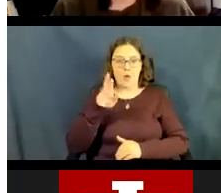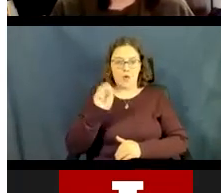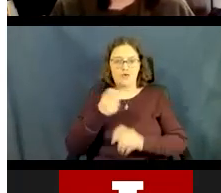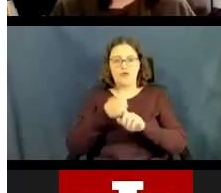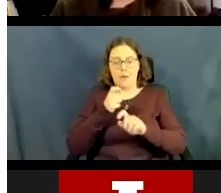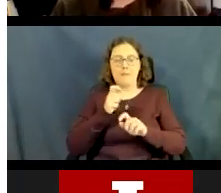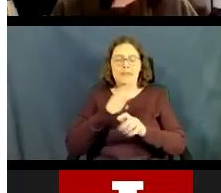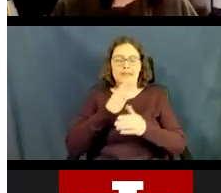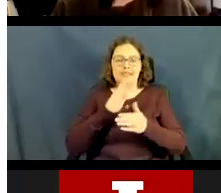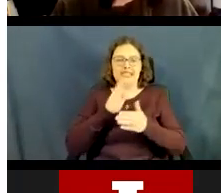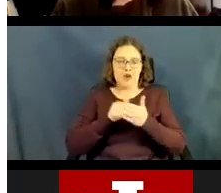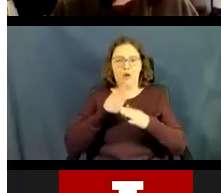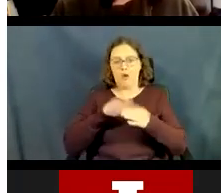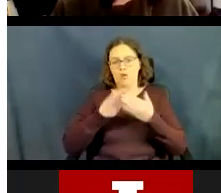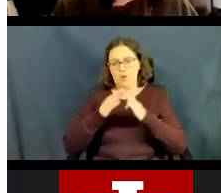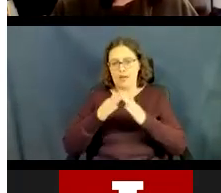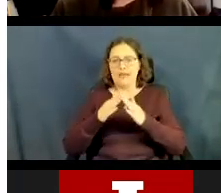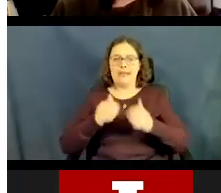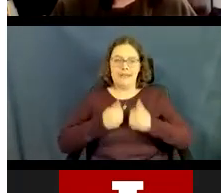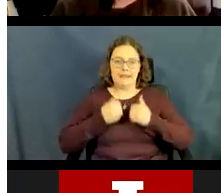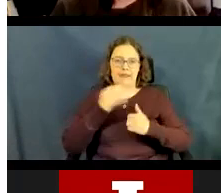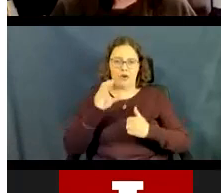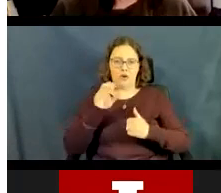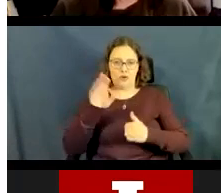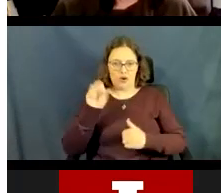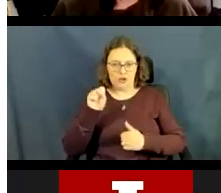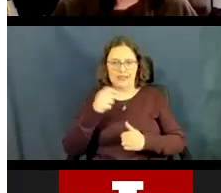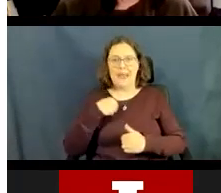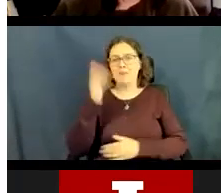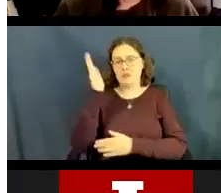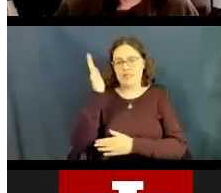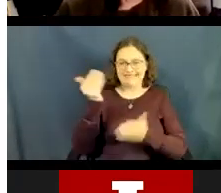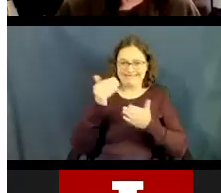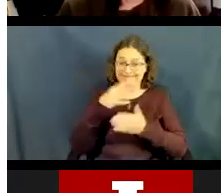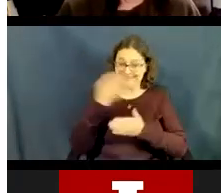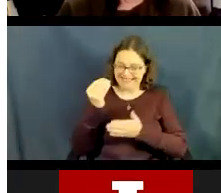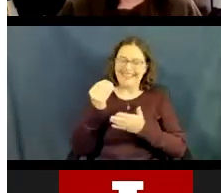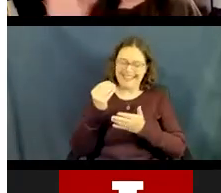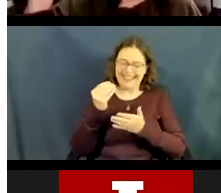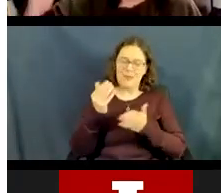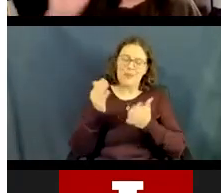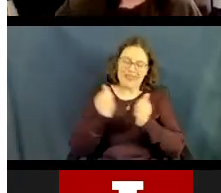I'm going to be presenting with my amazing coworker Sandy block,